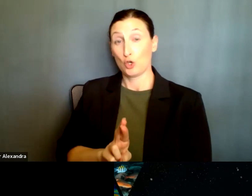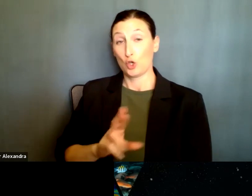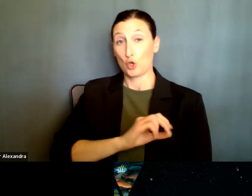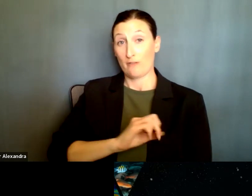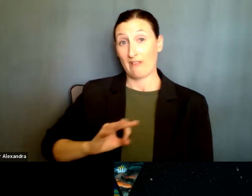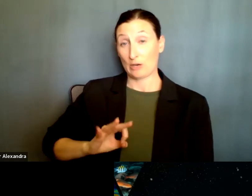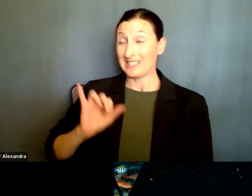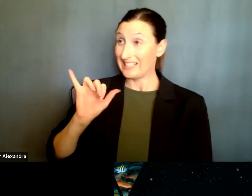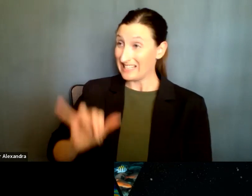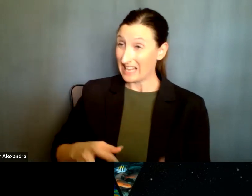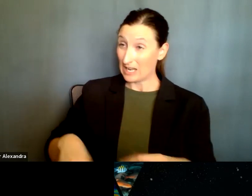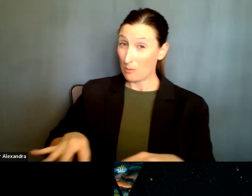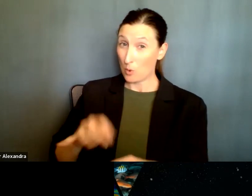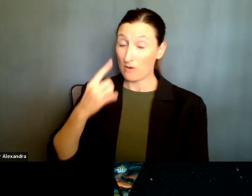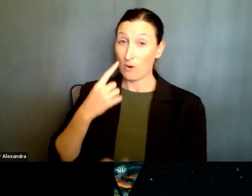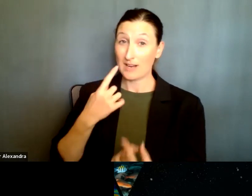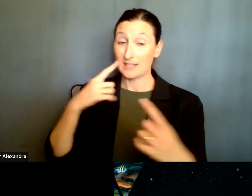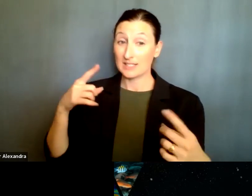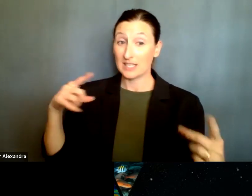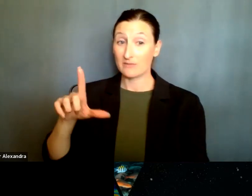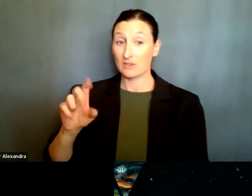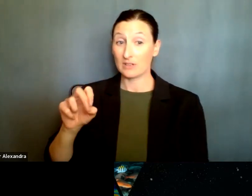be important to a successful LEAPS-MPS grant?